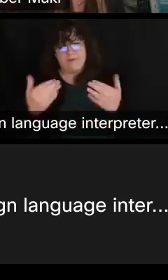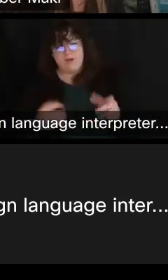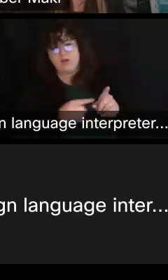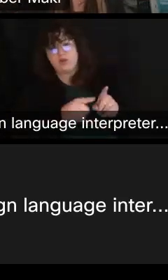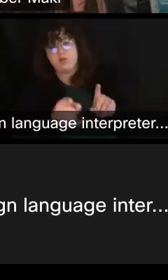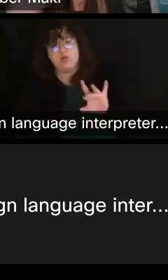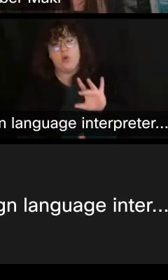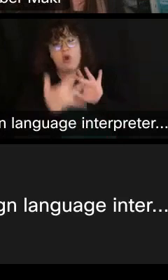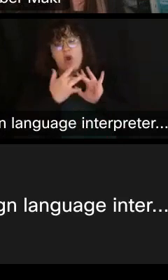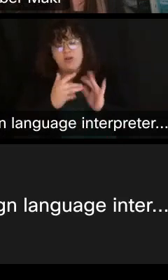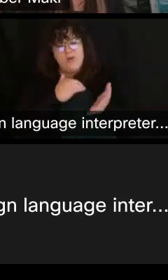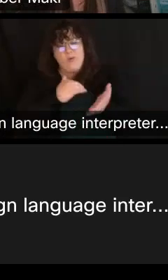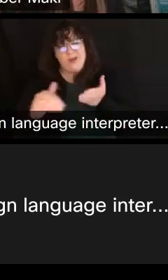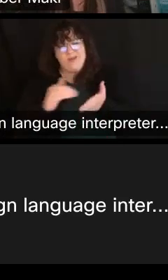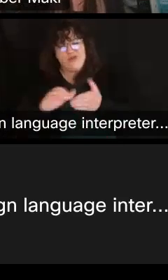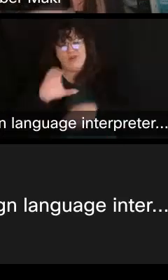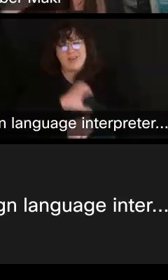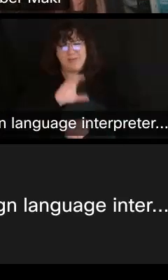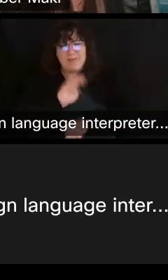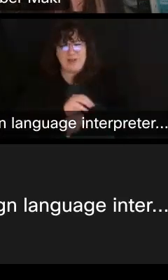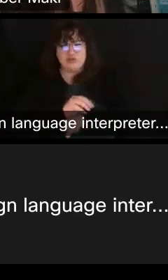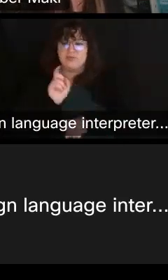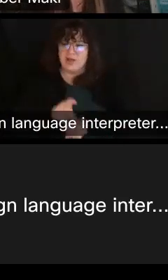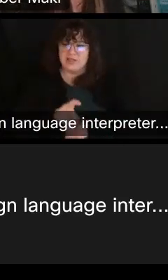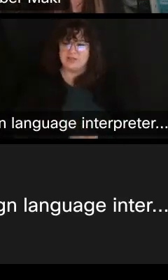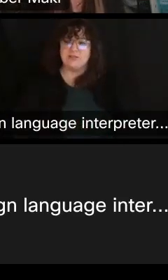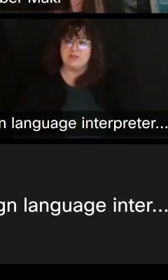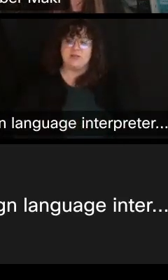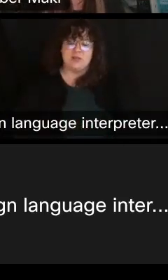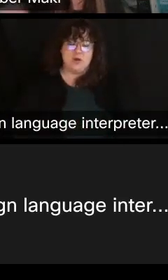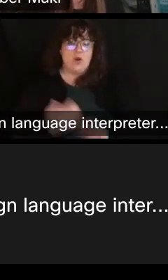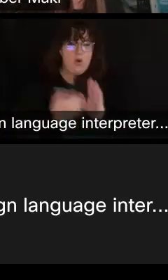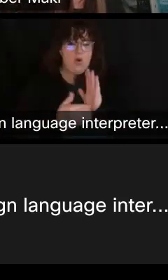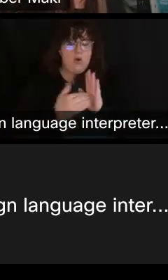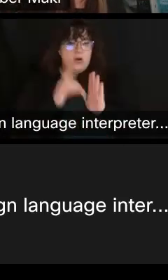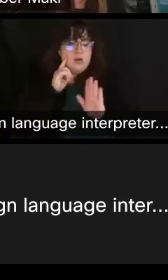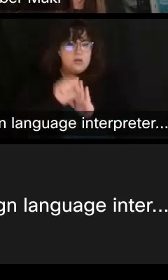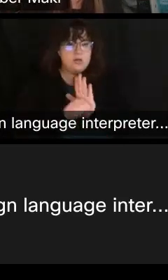case manager, contact the waiver case manager, contact the waiver case manager. You can't do